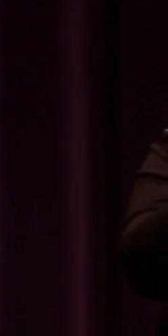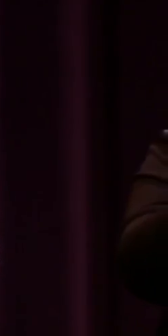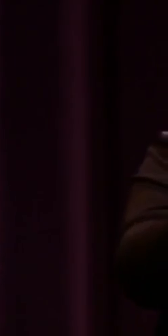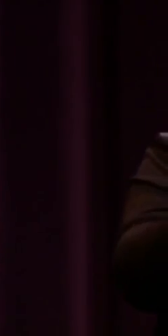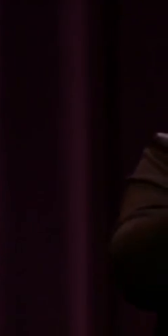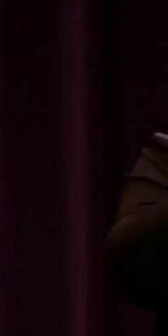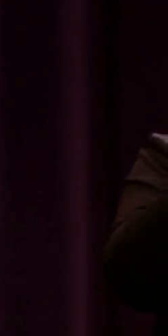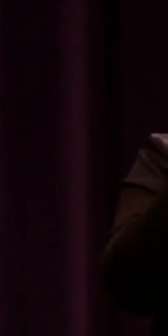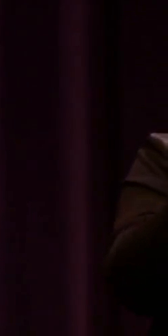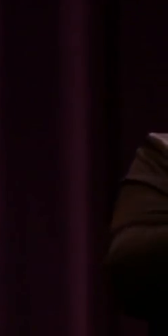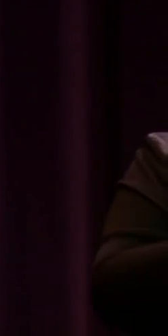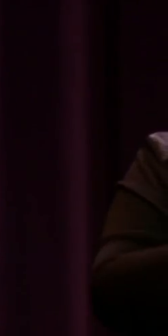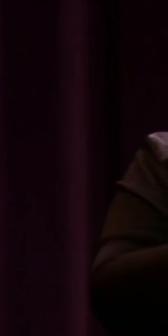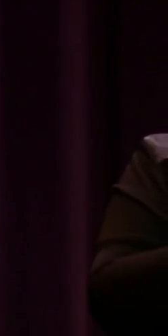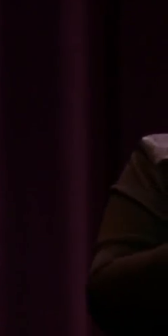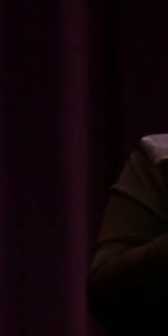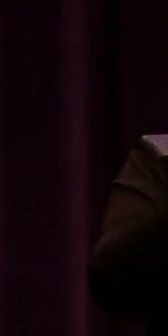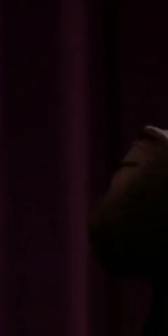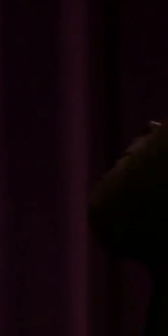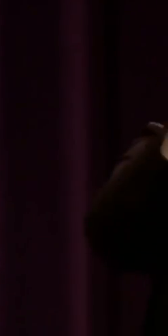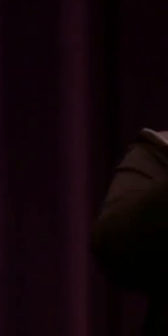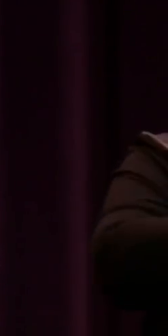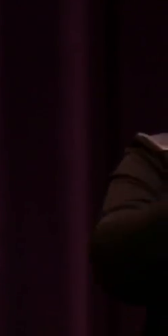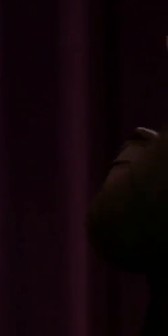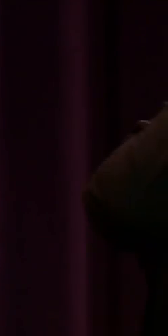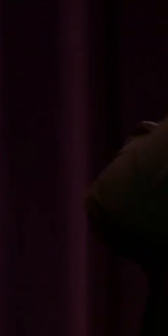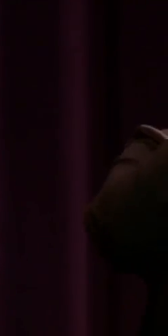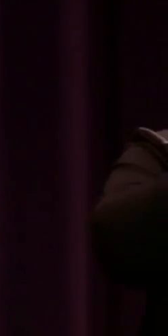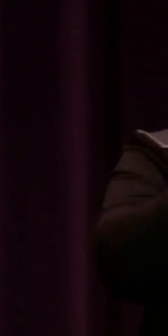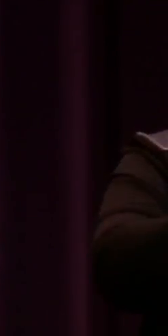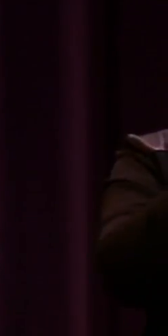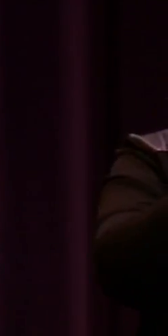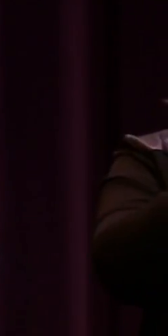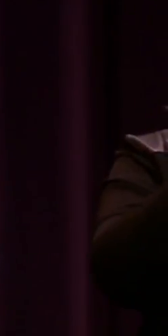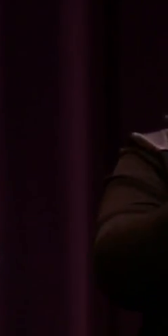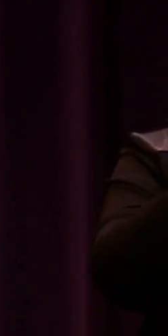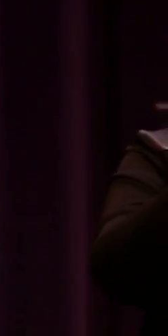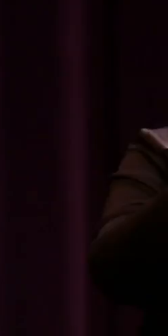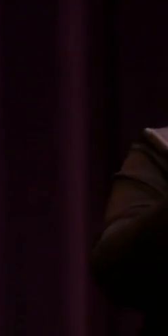SOME LOUD MOUTH ON THE RADIO. I WAS AN ELECTED MEMBER, PHIL